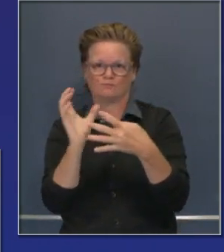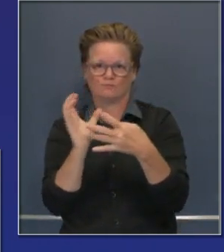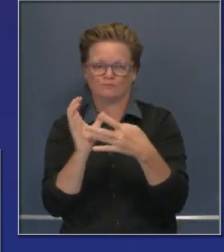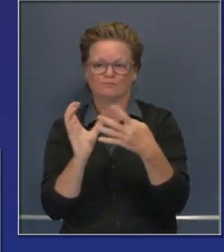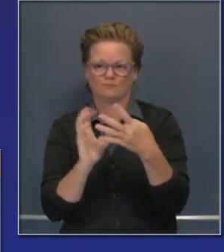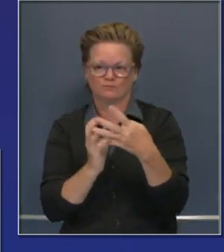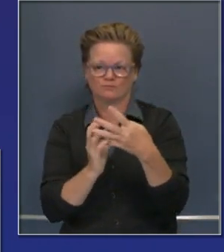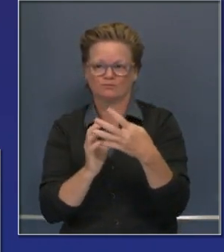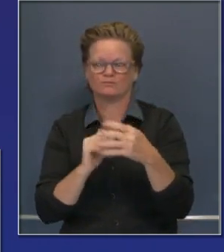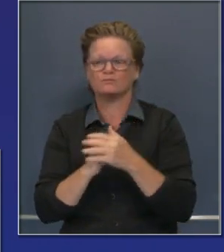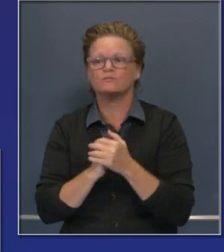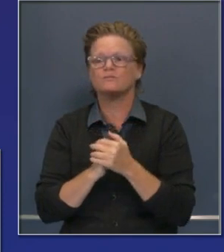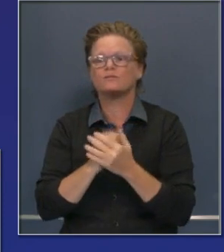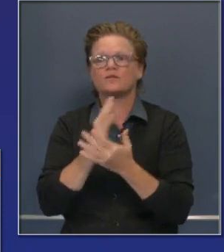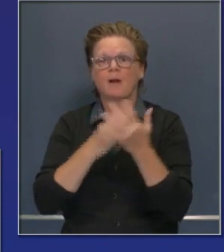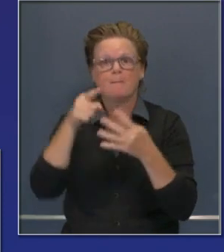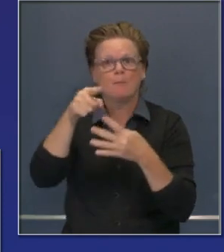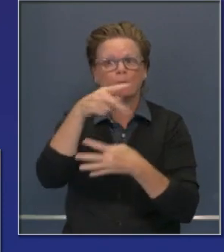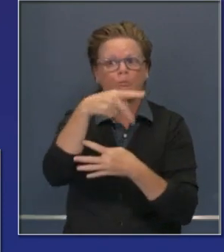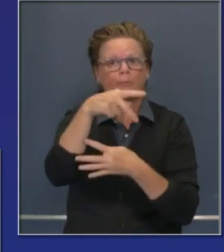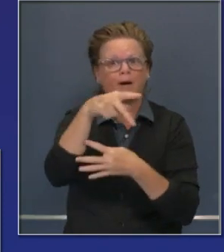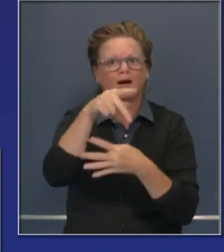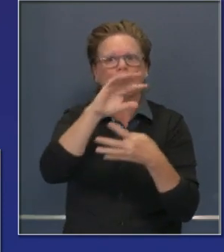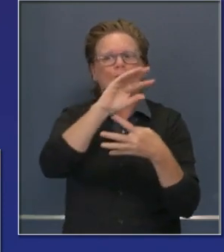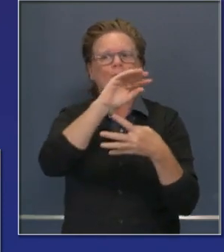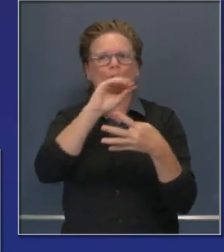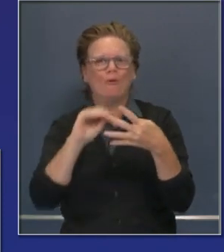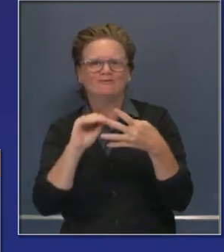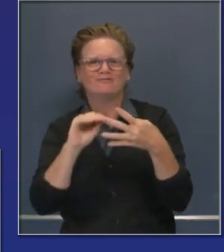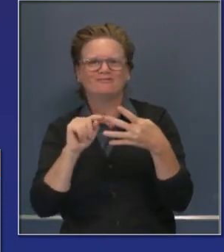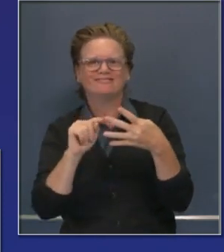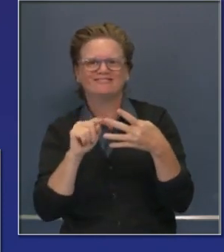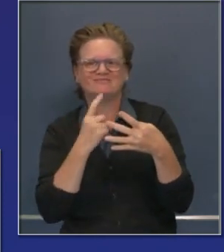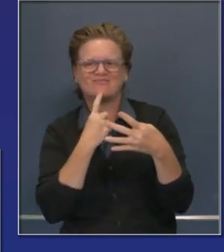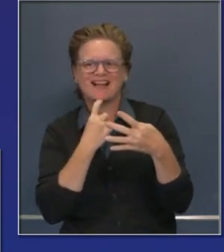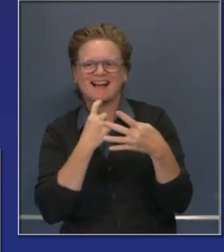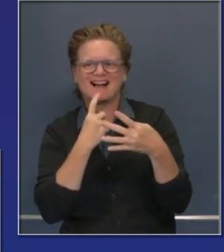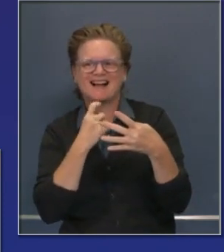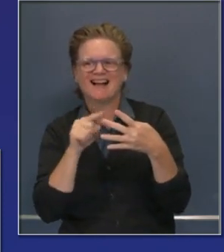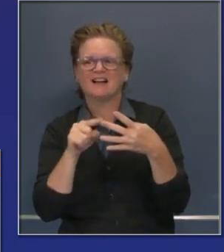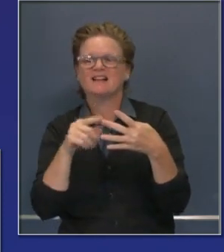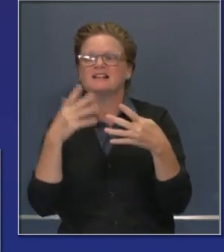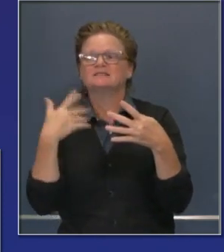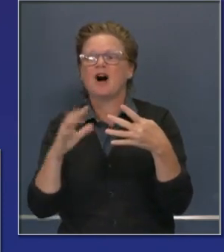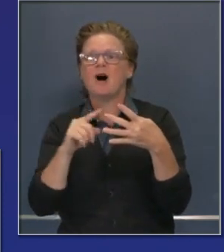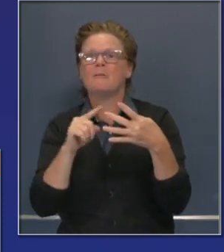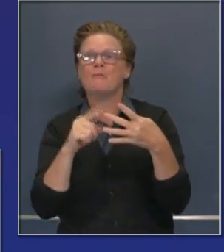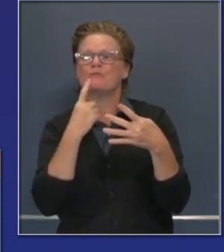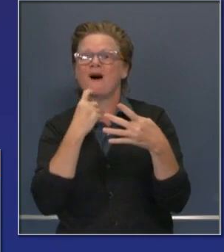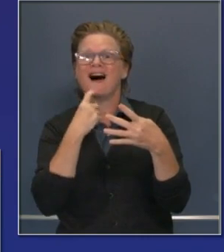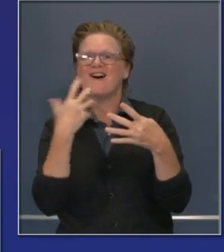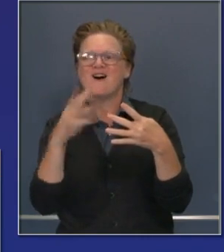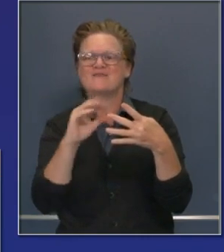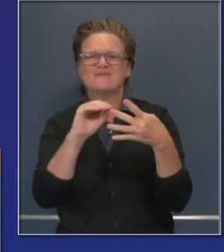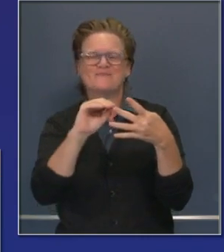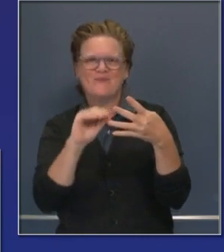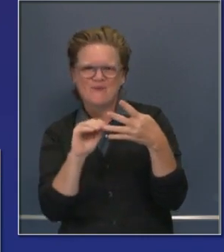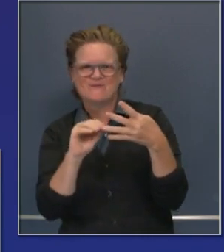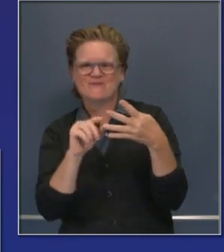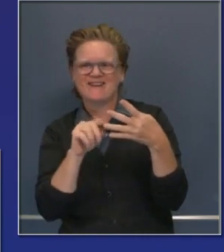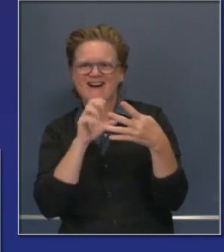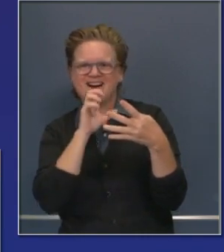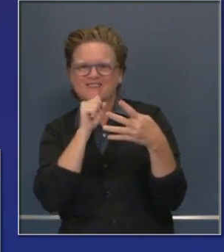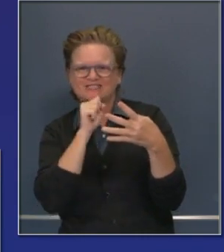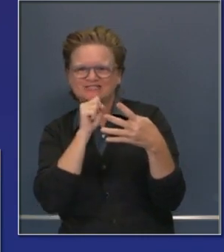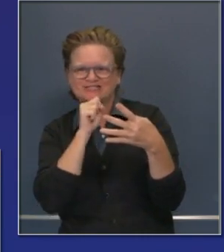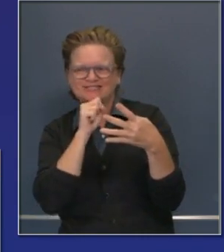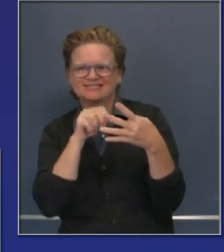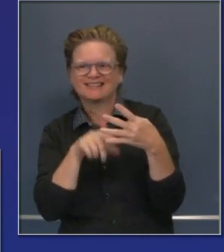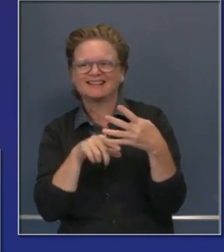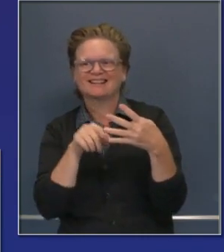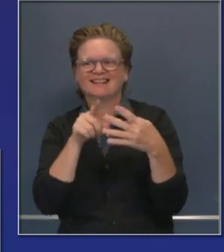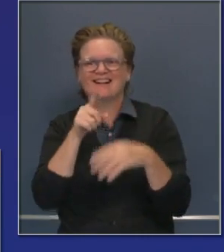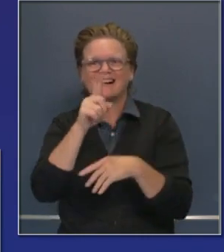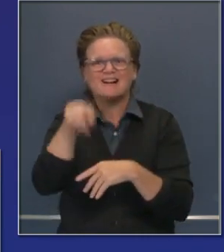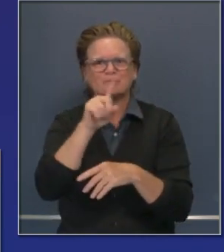I KNOW MANY COUNTIES ARE ANTICIPATING MOVING INTO ORANGE STATUS SOME INTO RED AND SOME THAT ARE RIGHT ON THE CUSP.